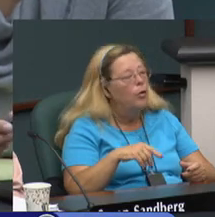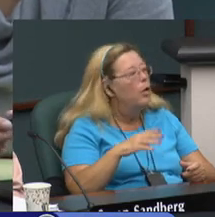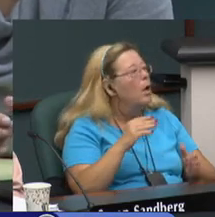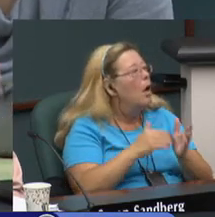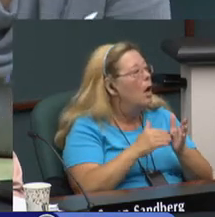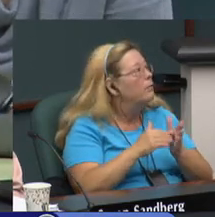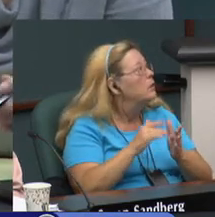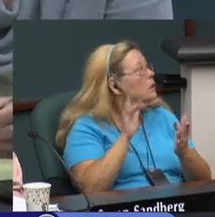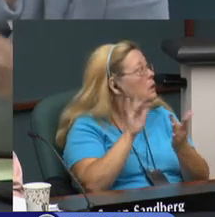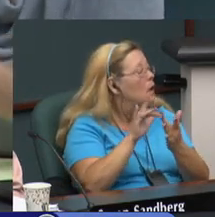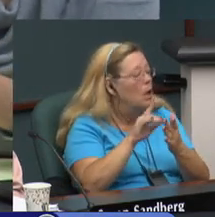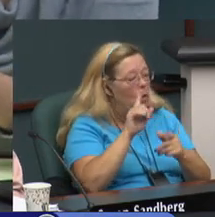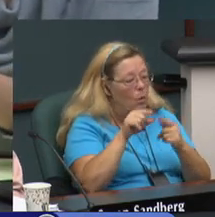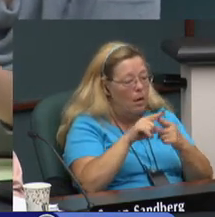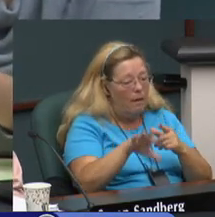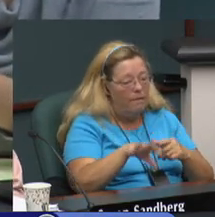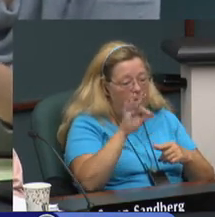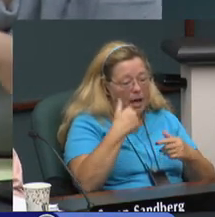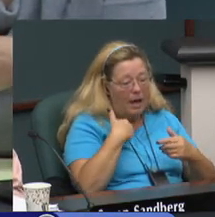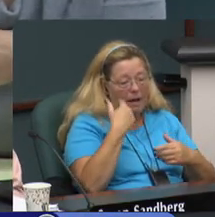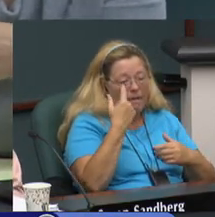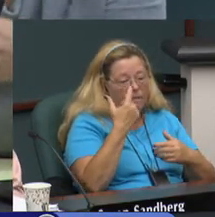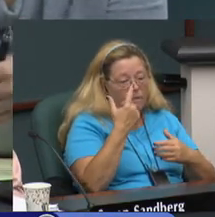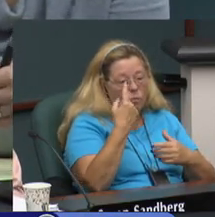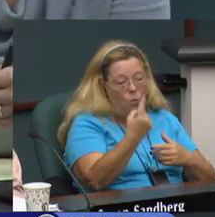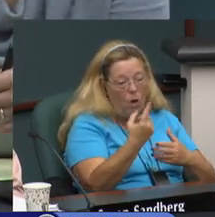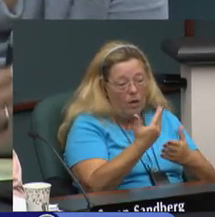when we find a place it has a lot of one thing that we would not prefer we've